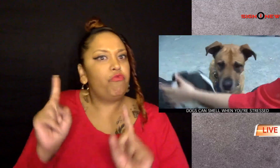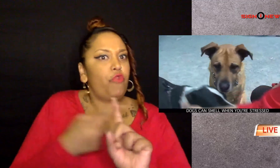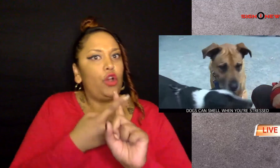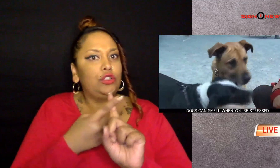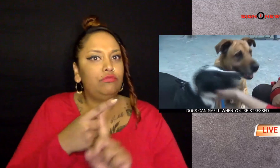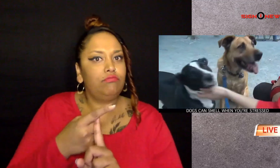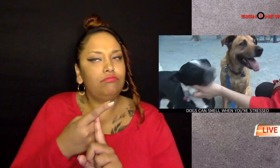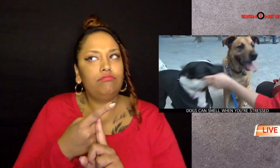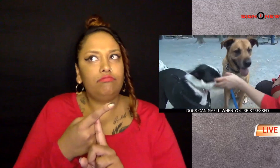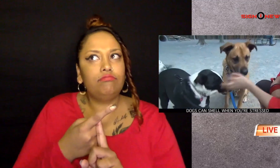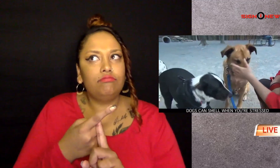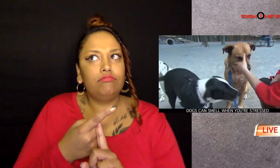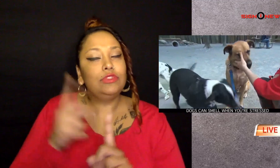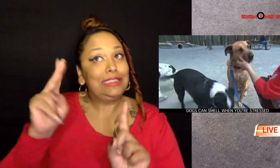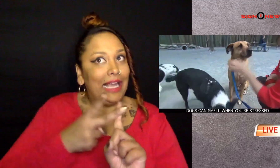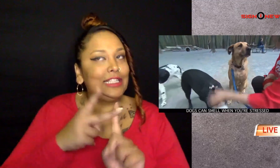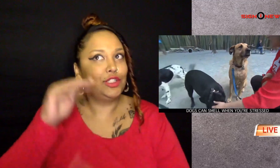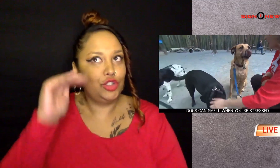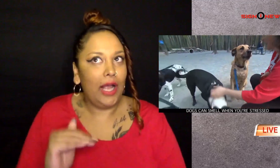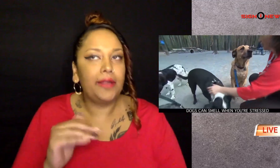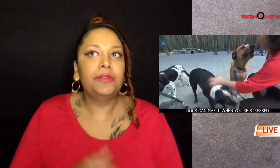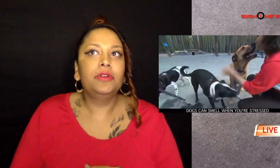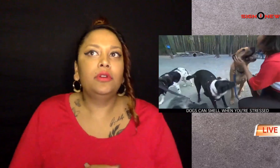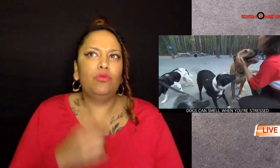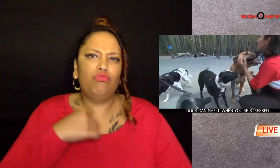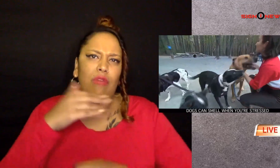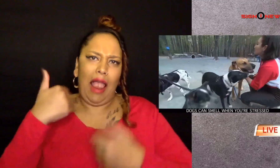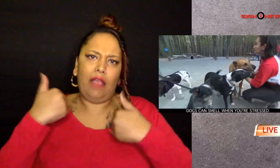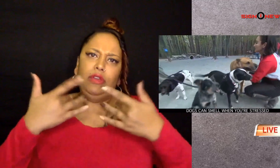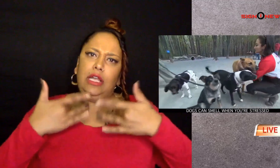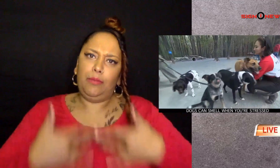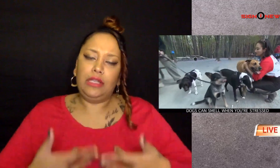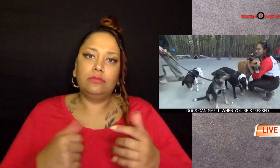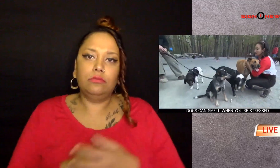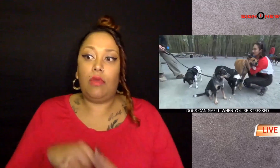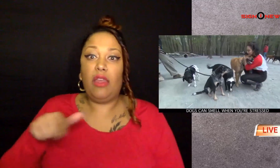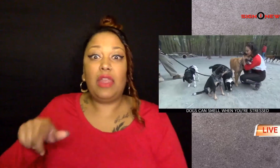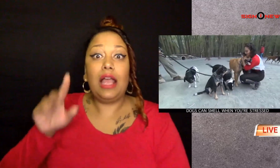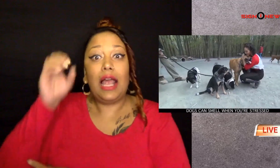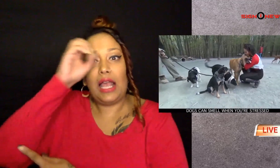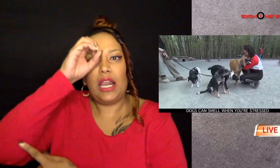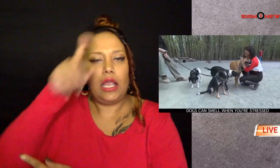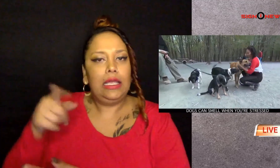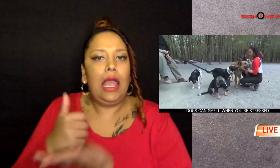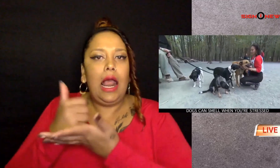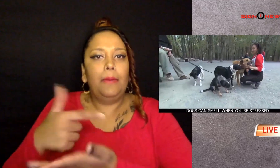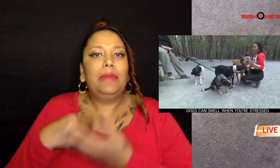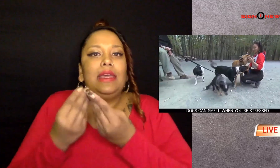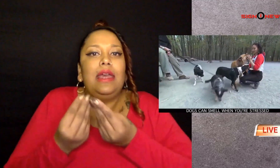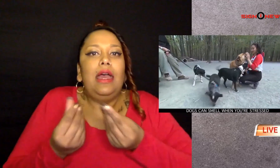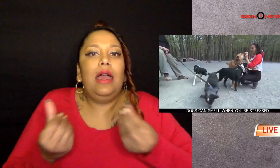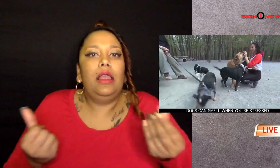with my first no my second child I had depression and Aliyah helped me heal